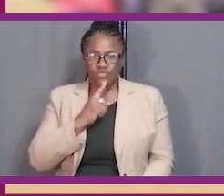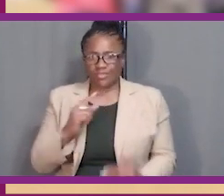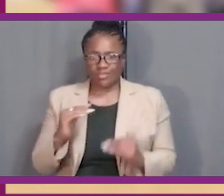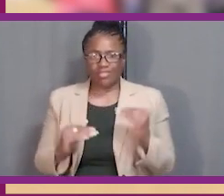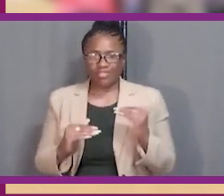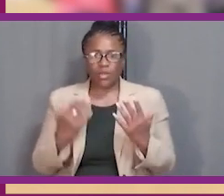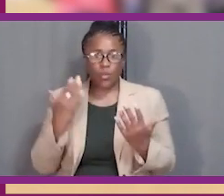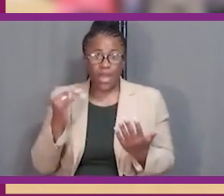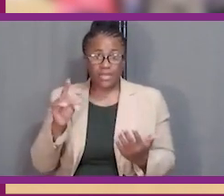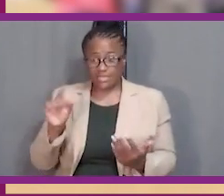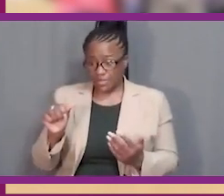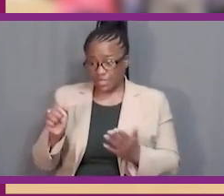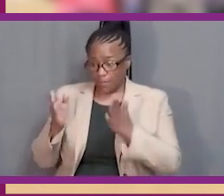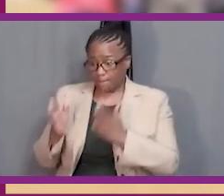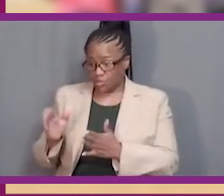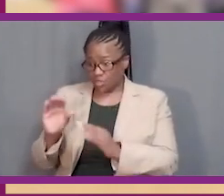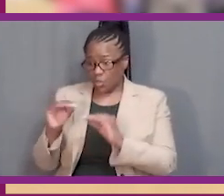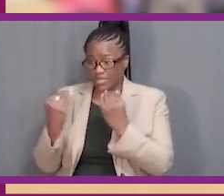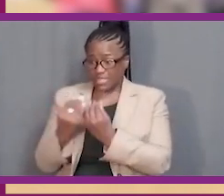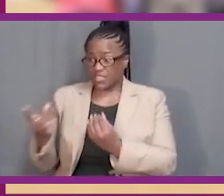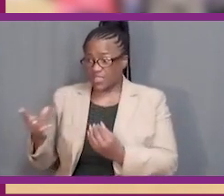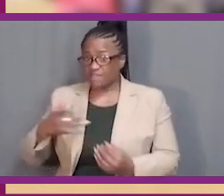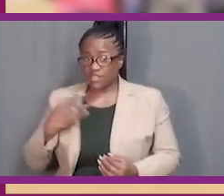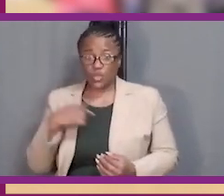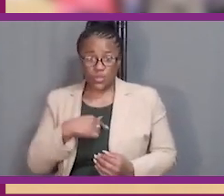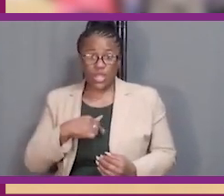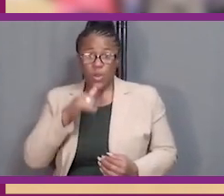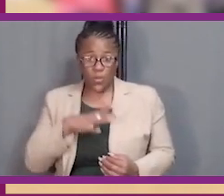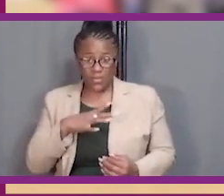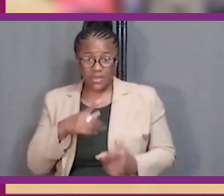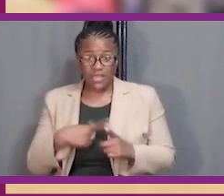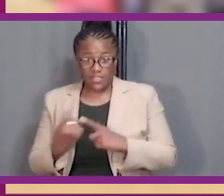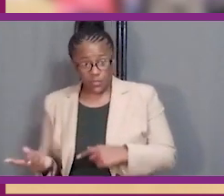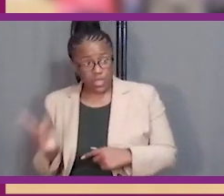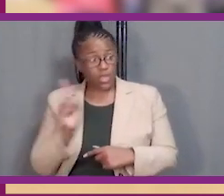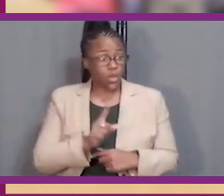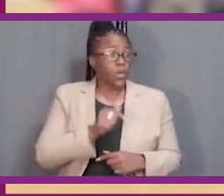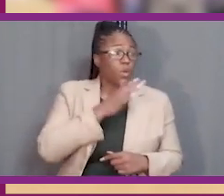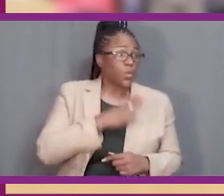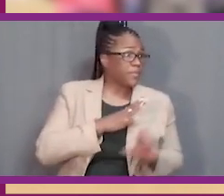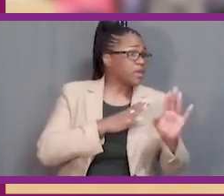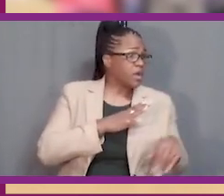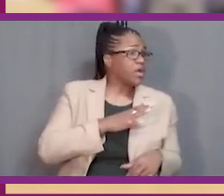the mainstream women, we are told, "No, you should go to the disability persons' organization. That's